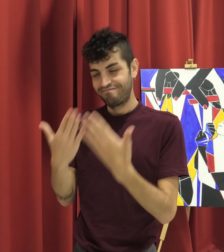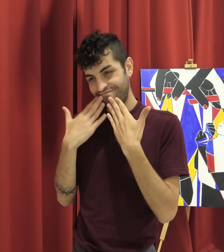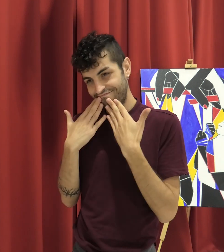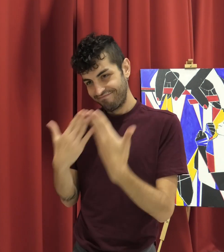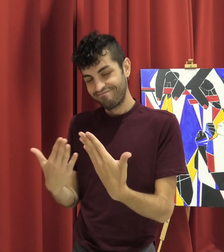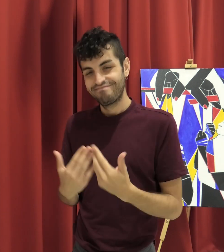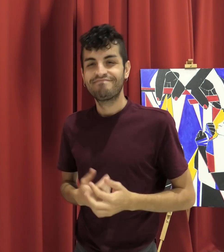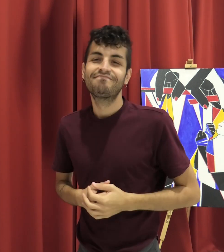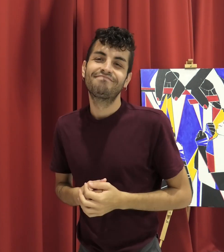Thank you